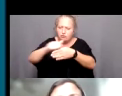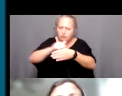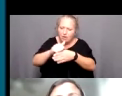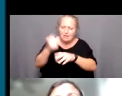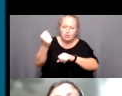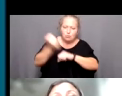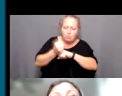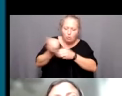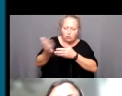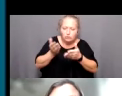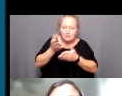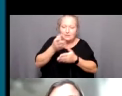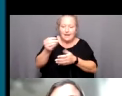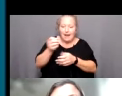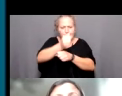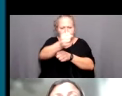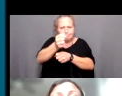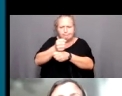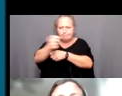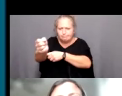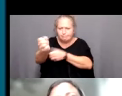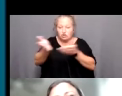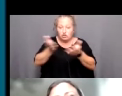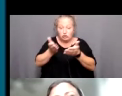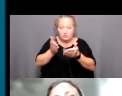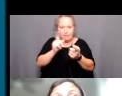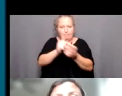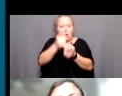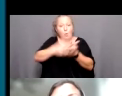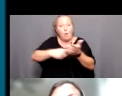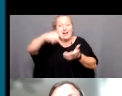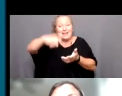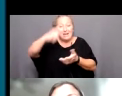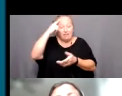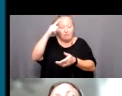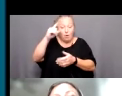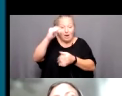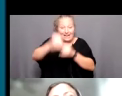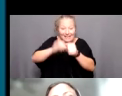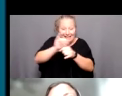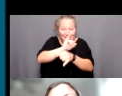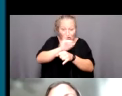and placement services that both meet the needs of industry while raising